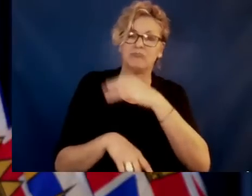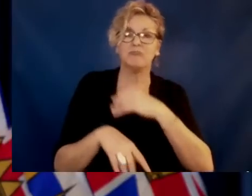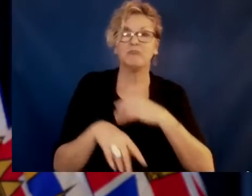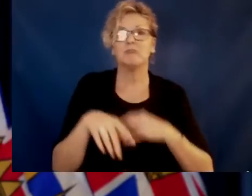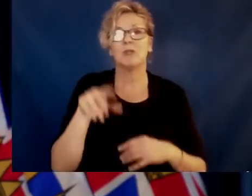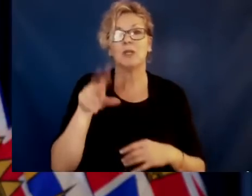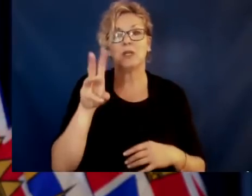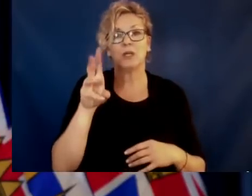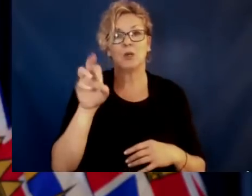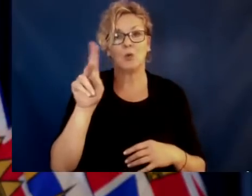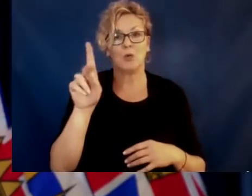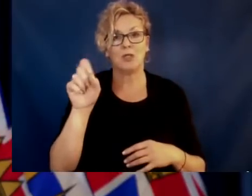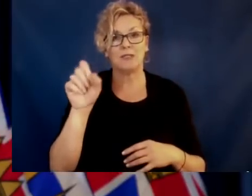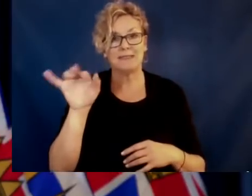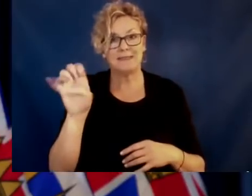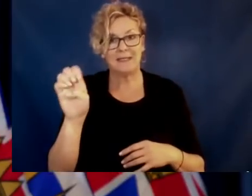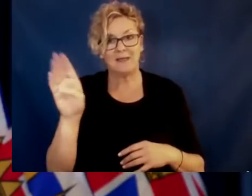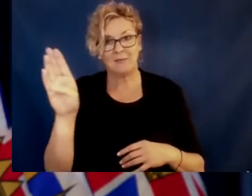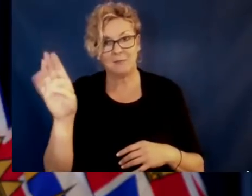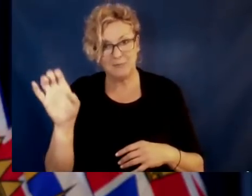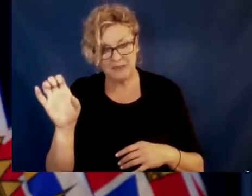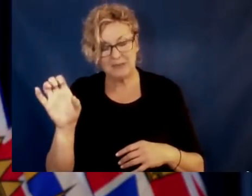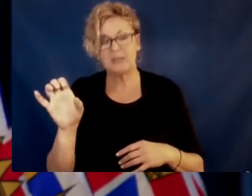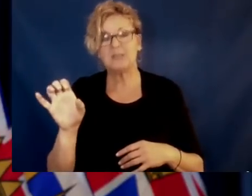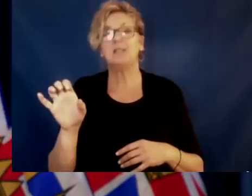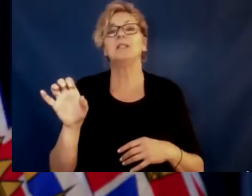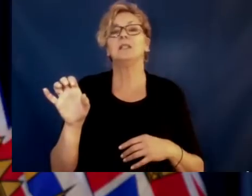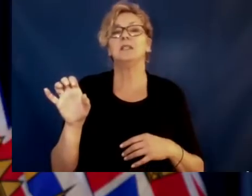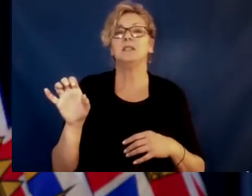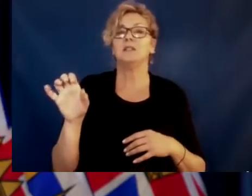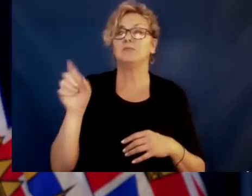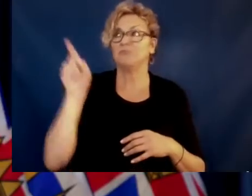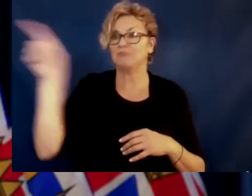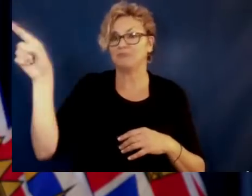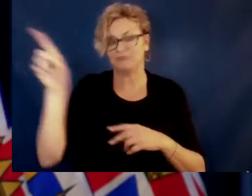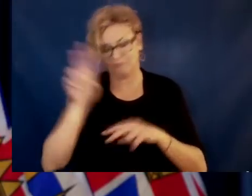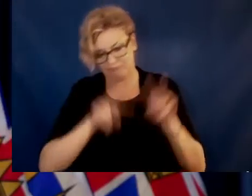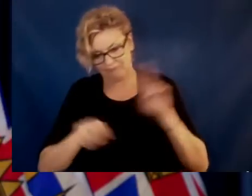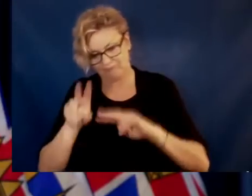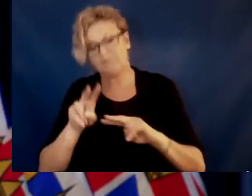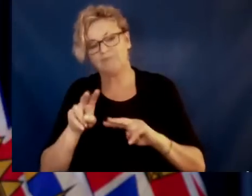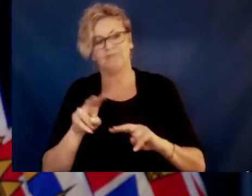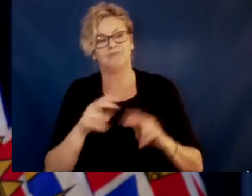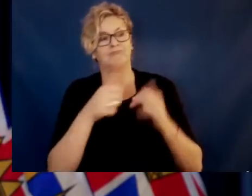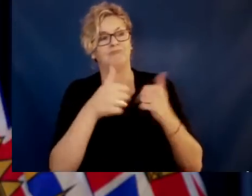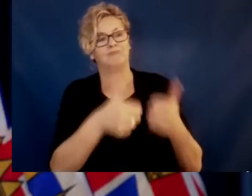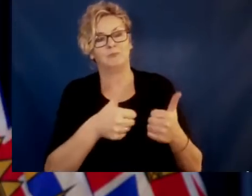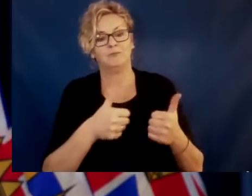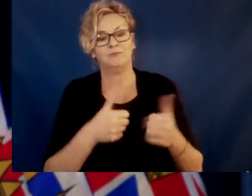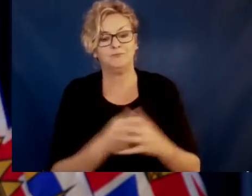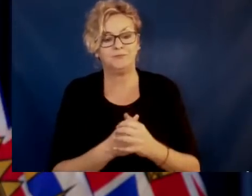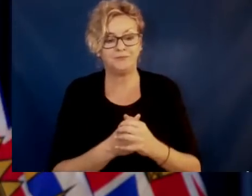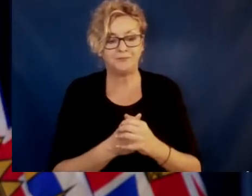able to put those things together and that has been successful for us. If we think about this past